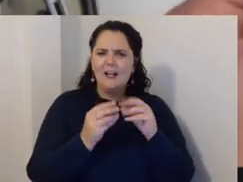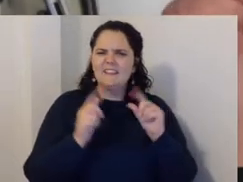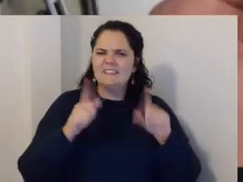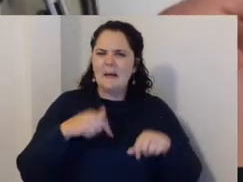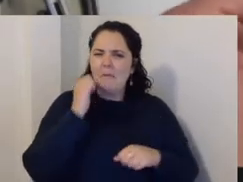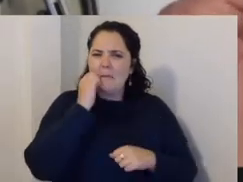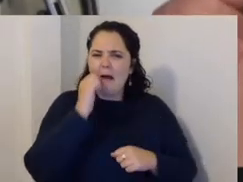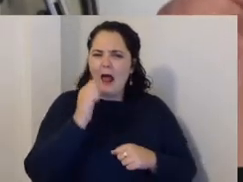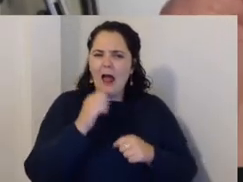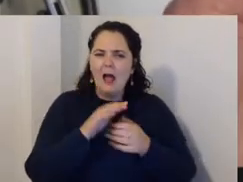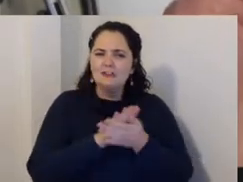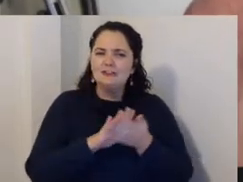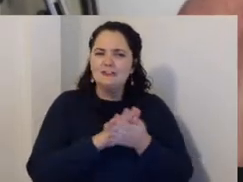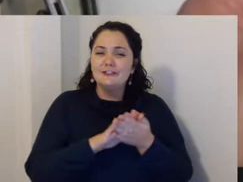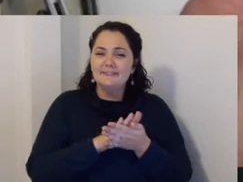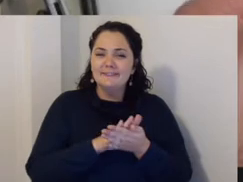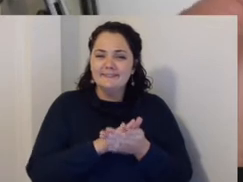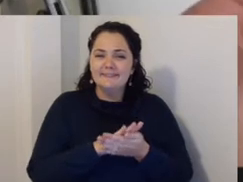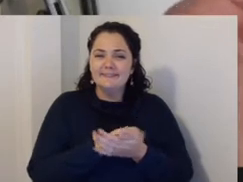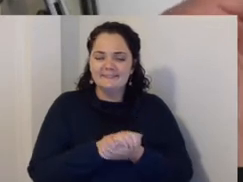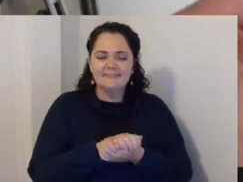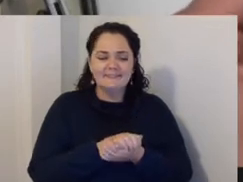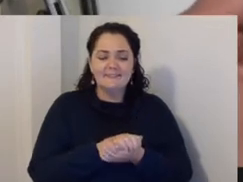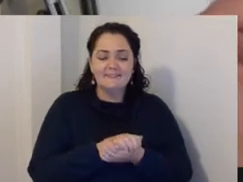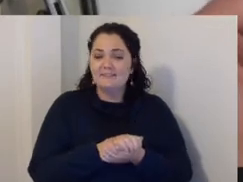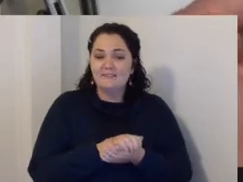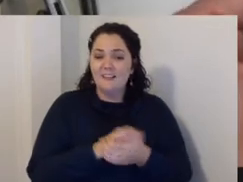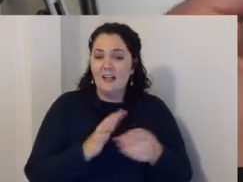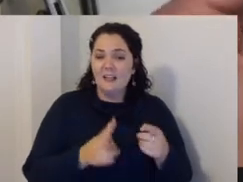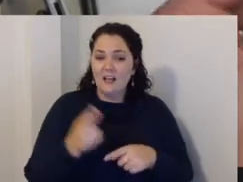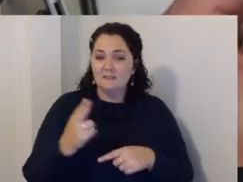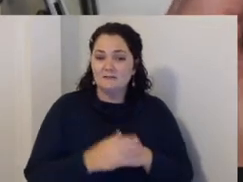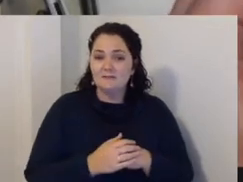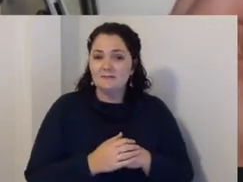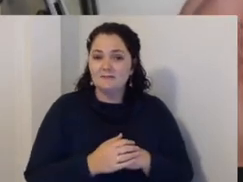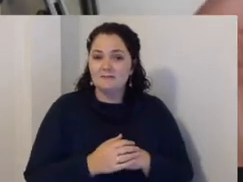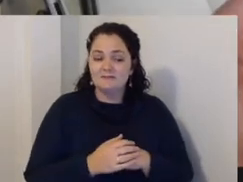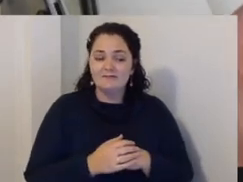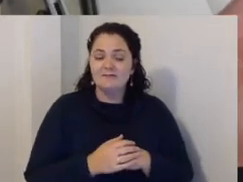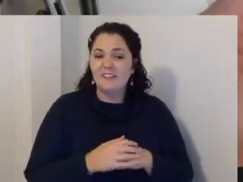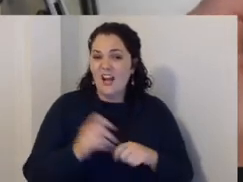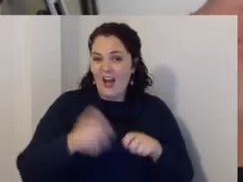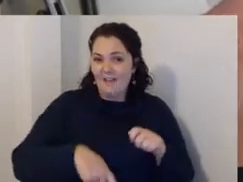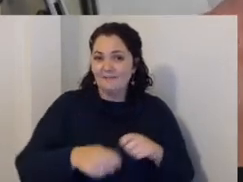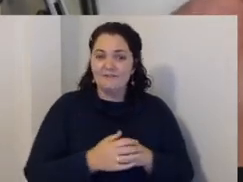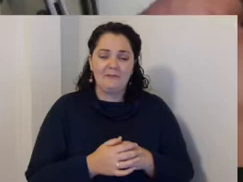coated with graphite like that, just slice them like I did here, I took a knife and I just sliced